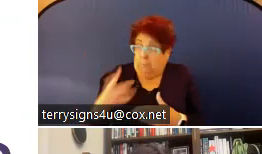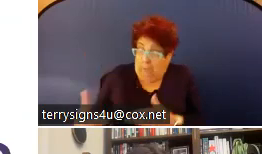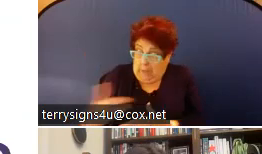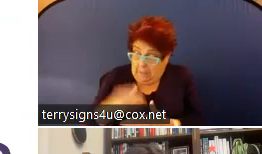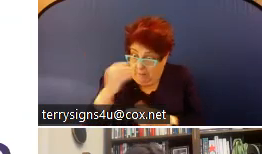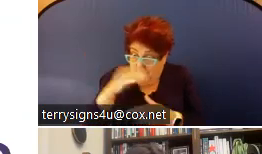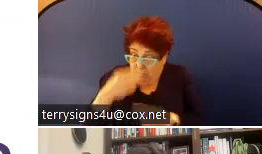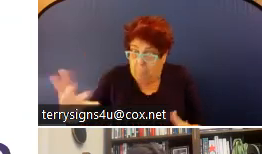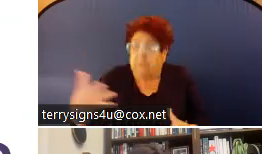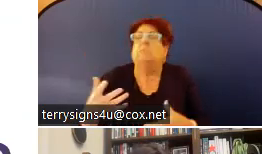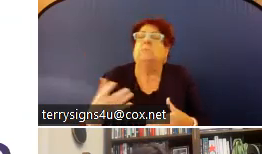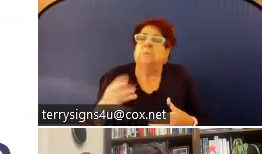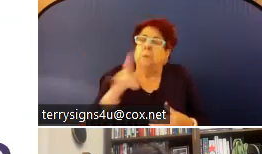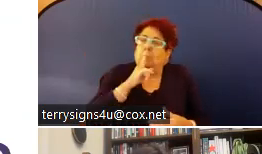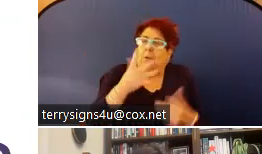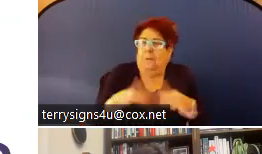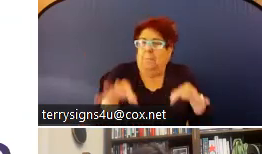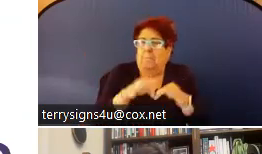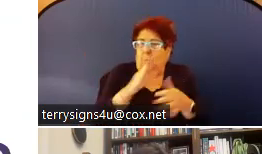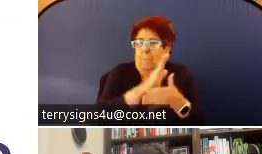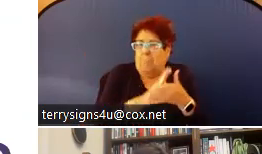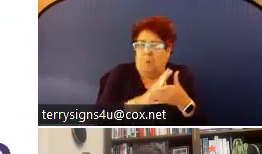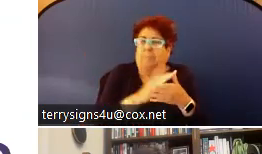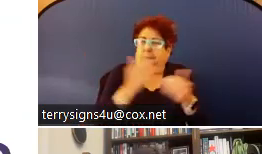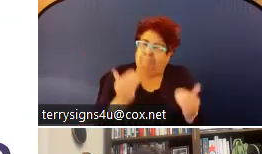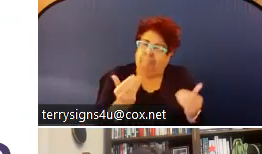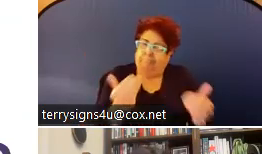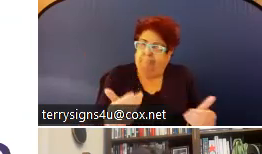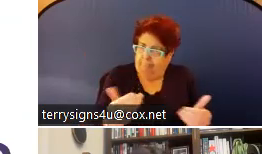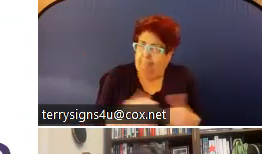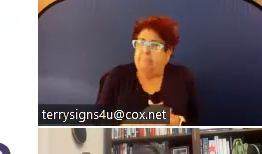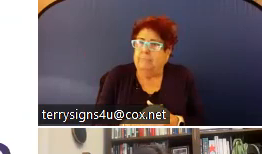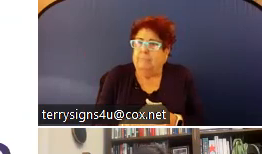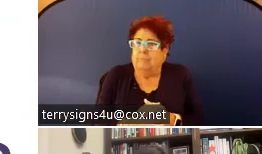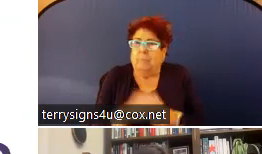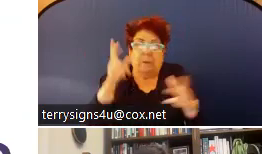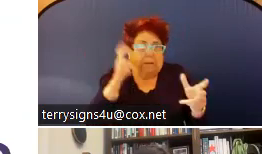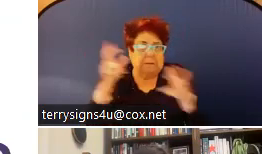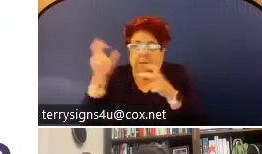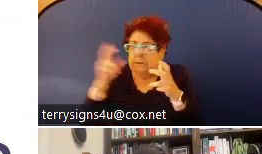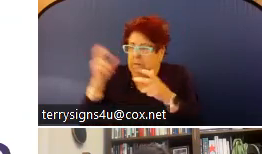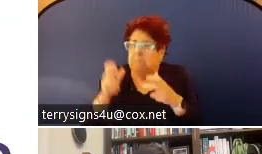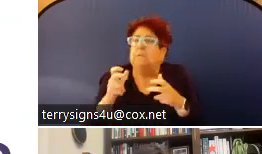unit. In those veins and in our meetings, listening intentionally about how we are